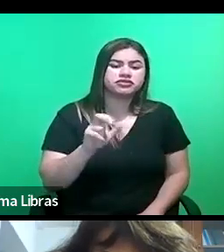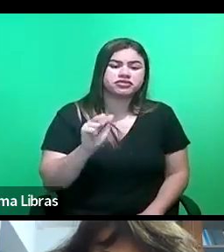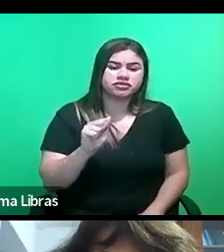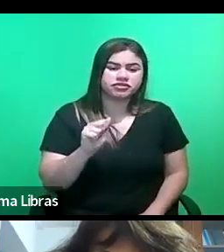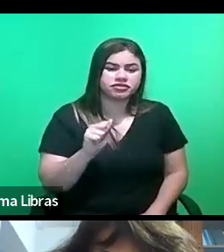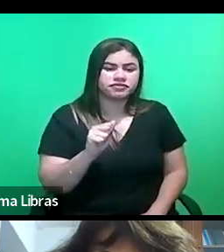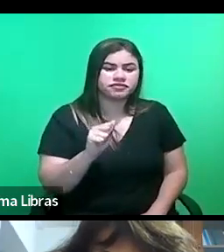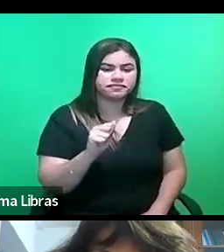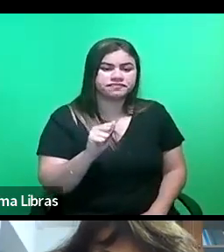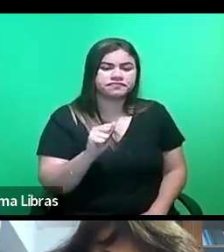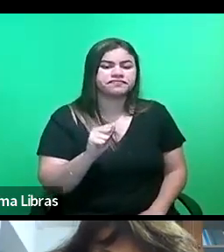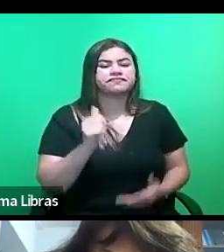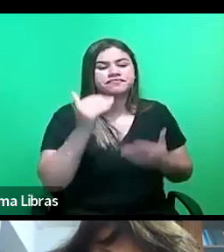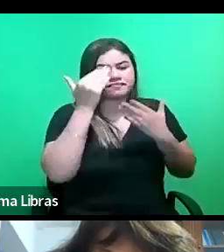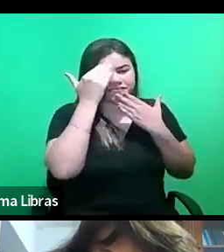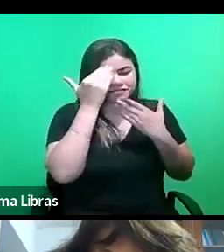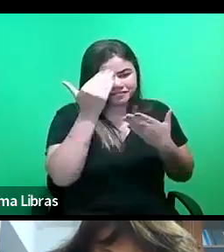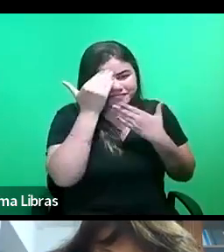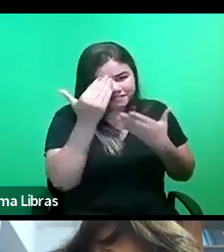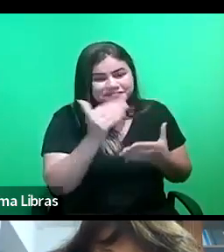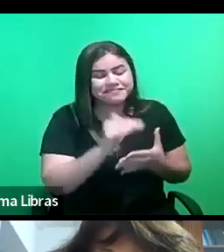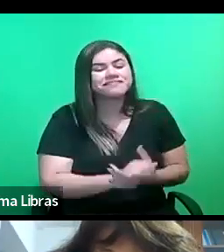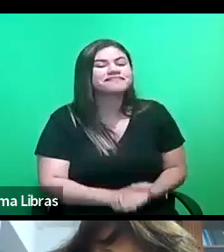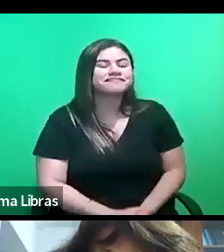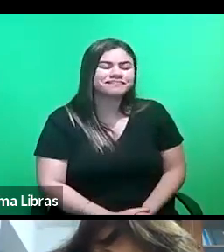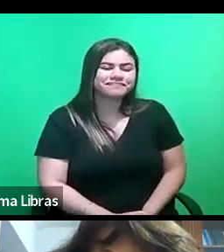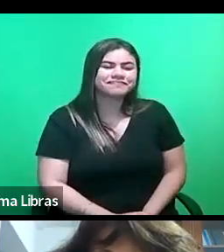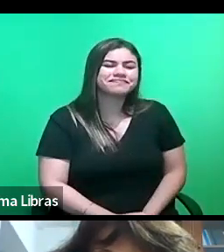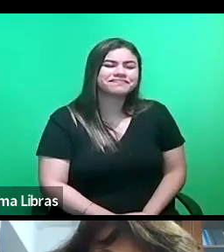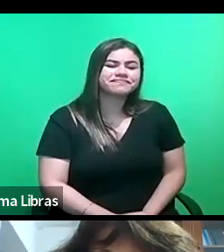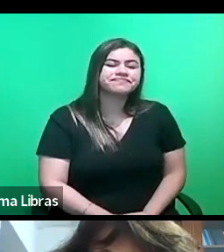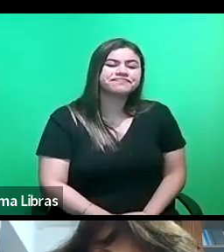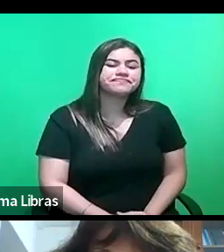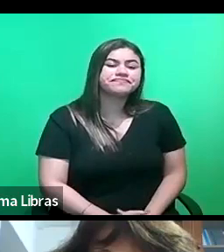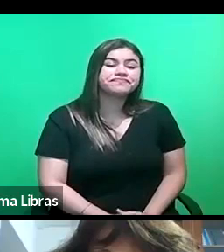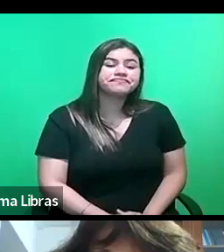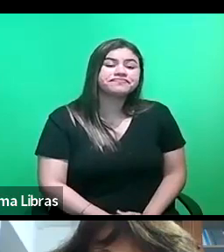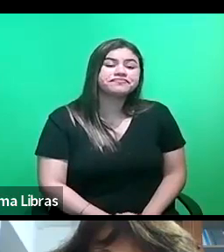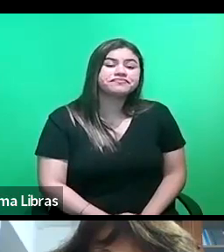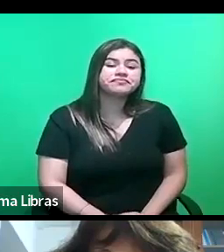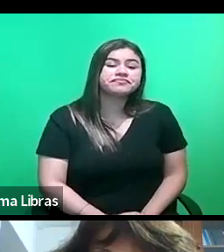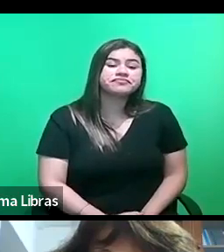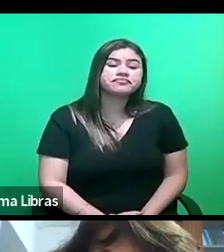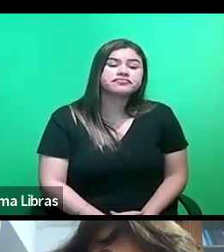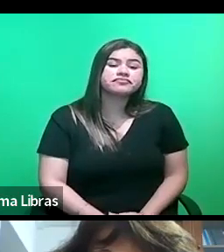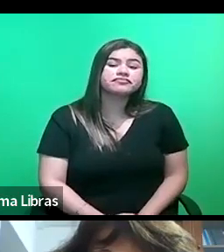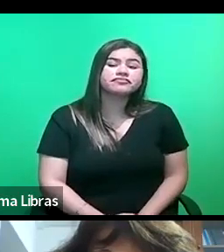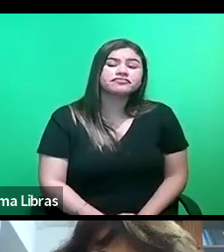previously to this because in the end because in the end these these are the questions that we're having to confluence, are they